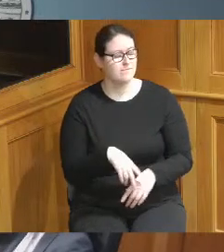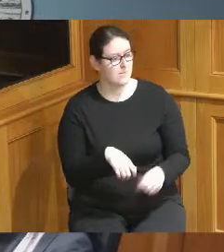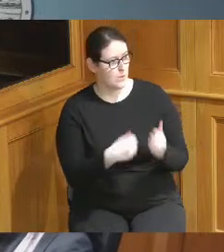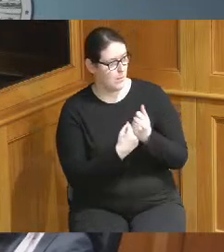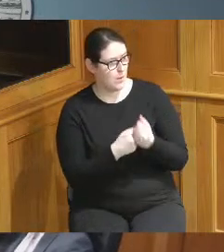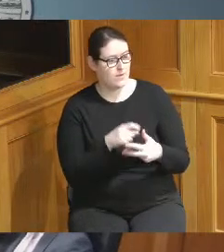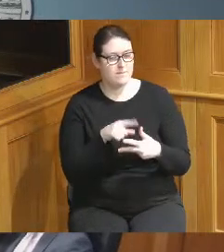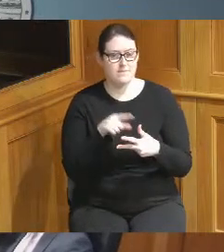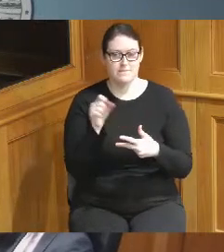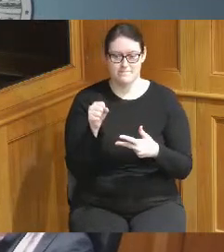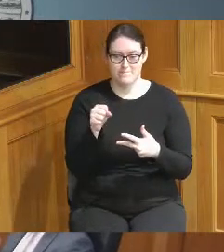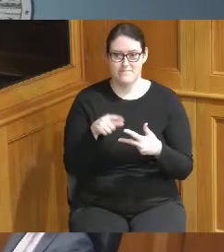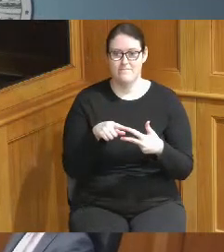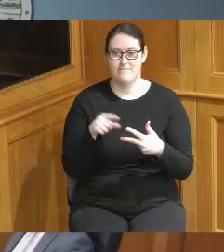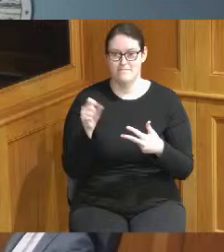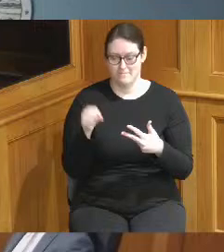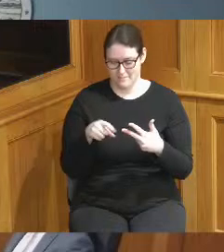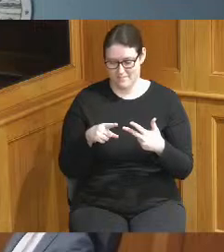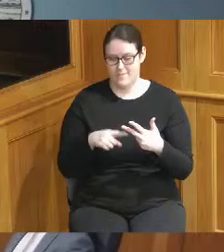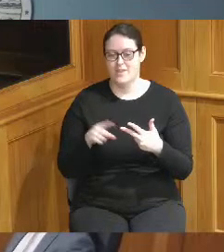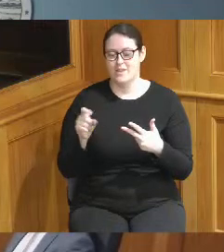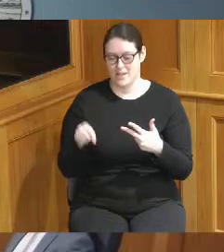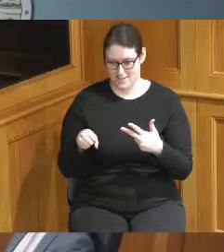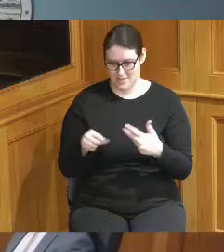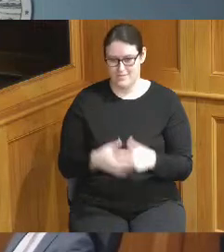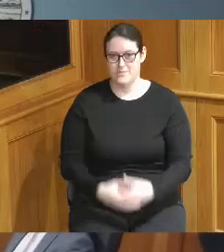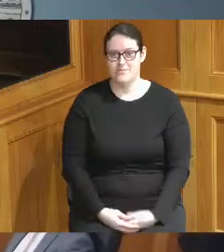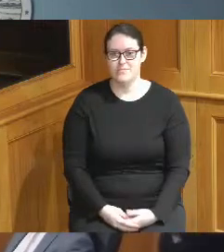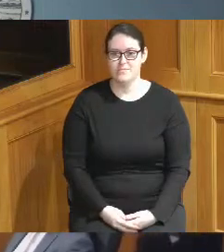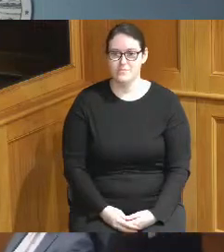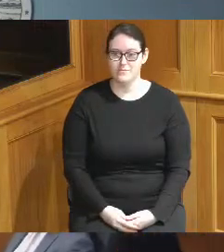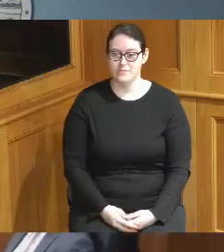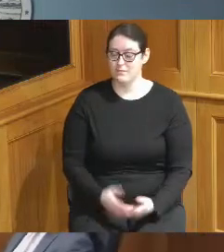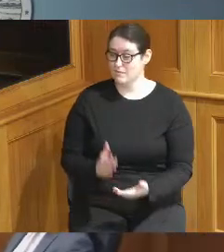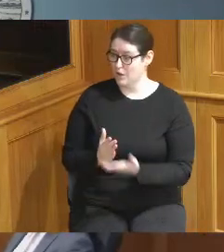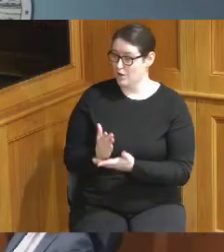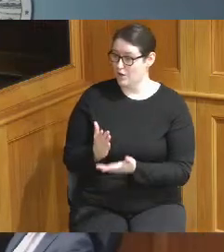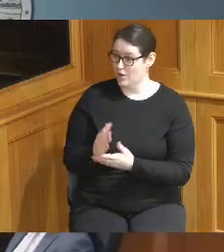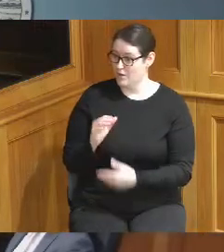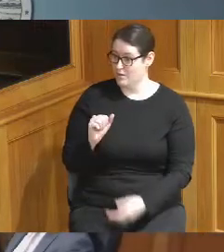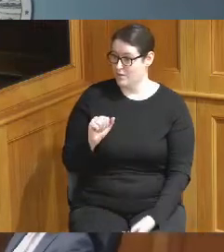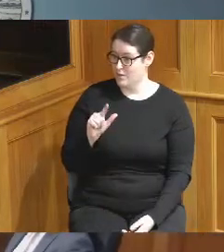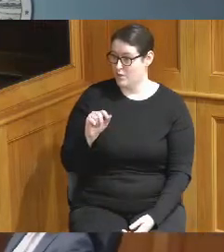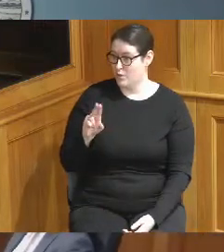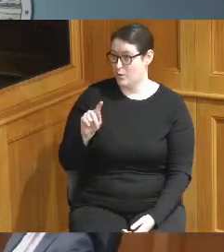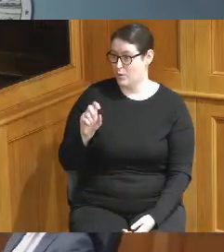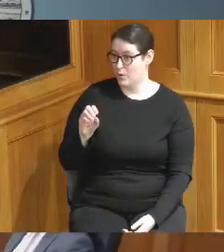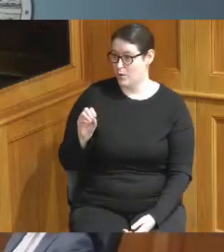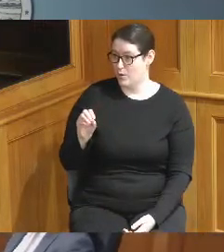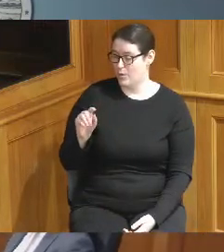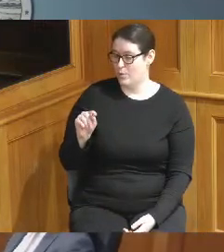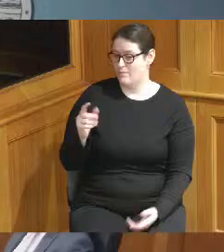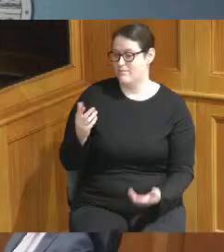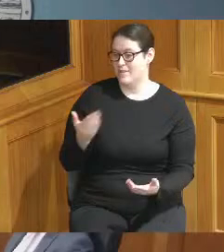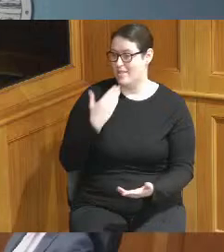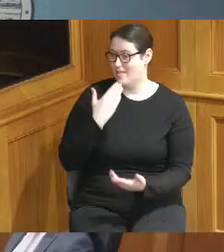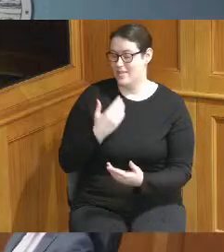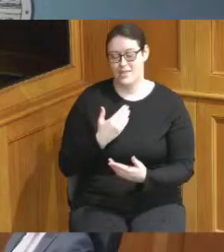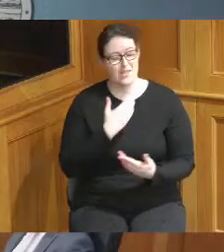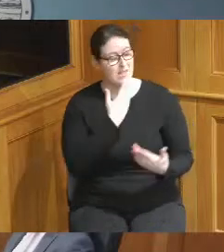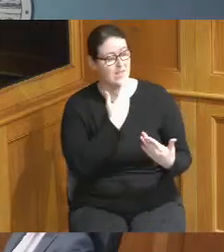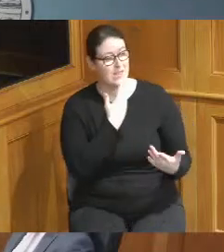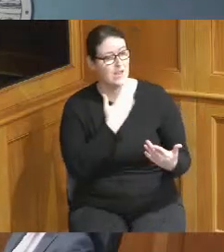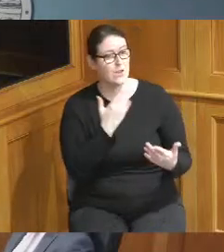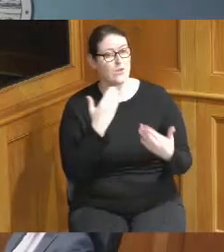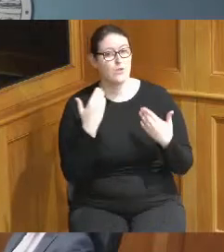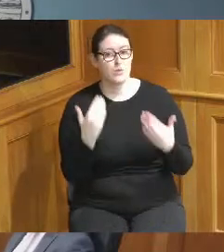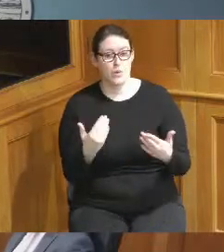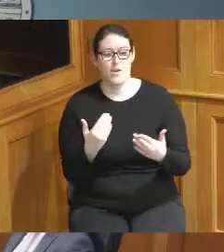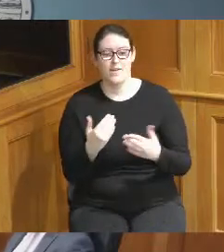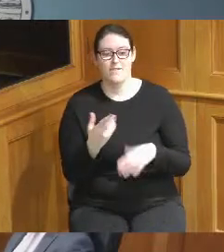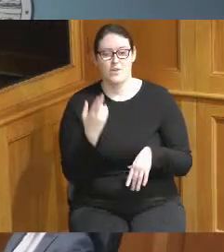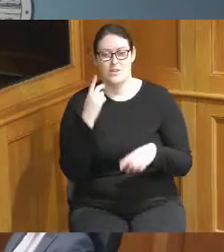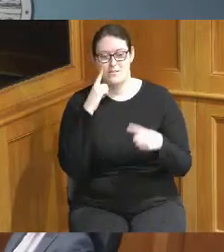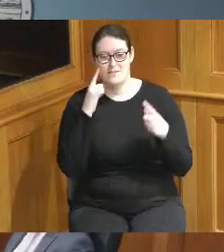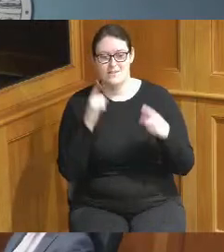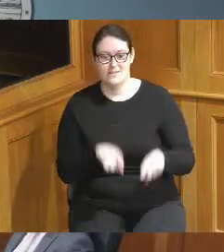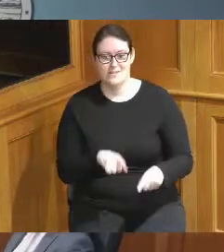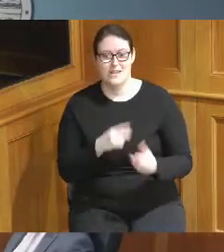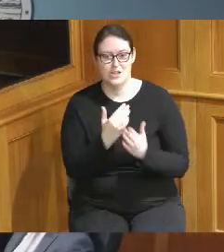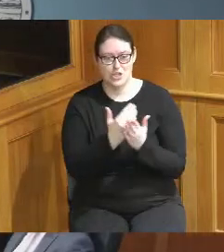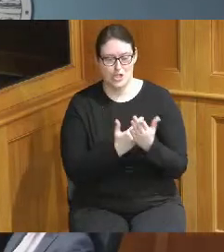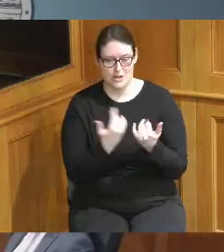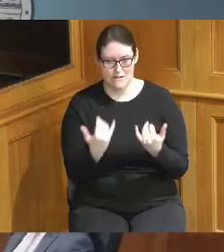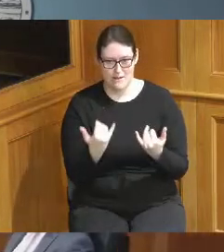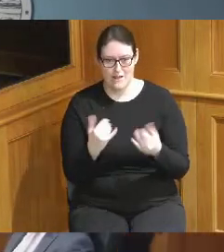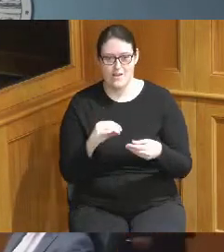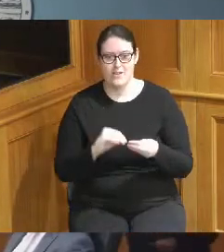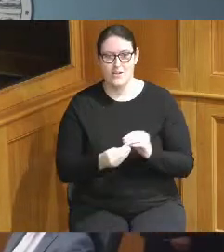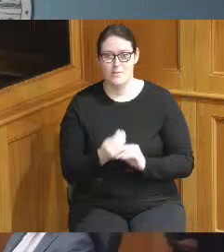out for for that also in addition to that the DDS Developmental Disabilities Month we were able to